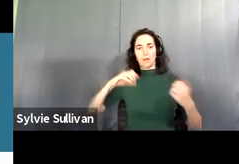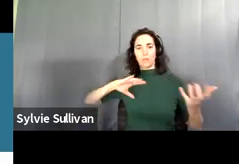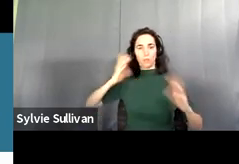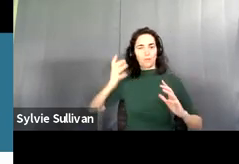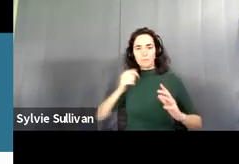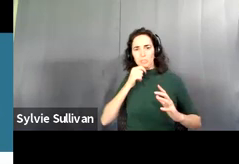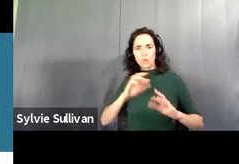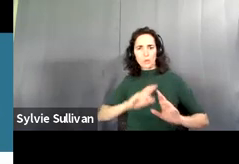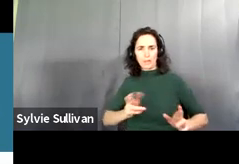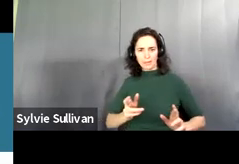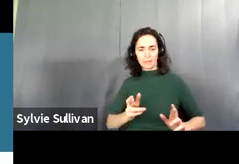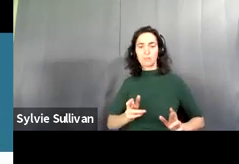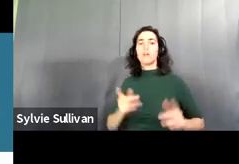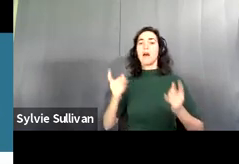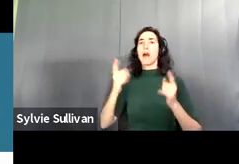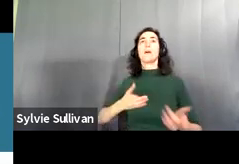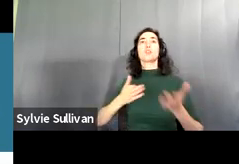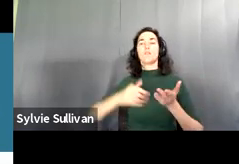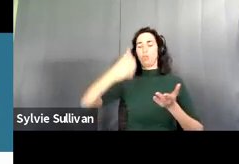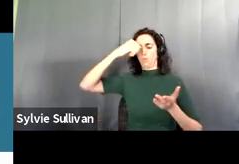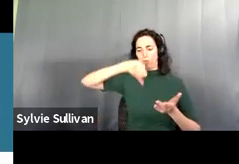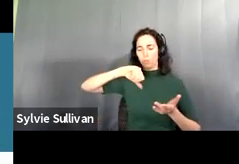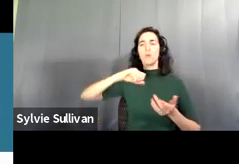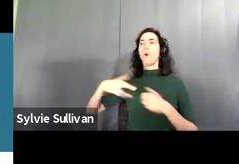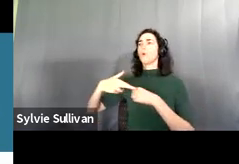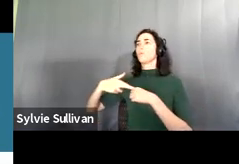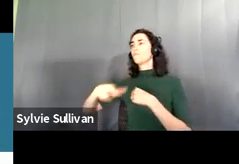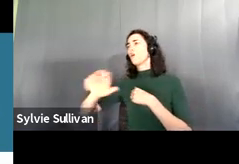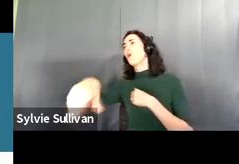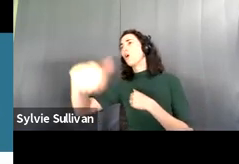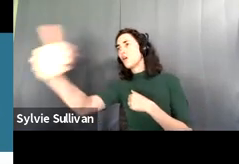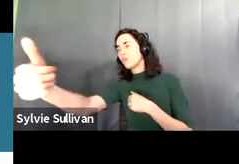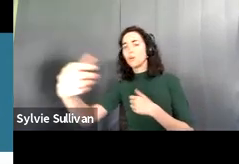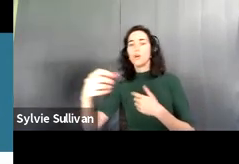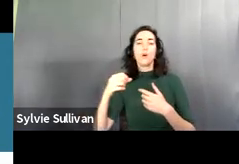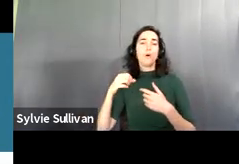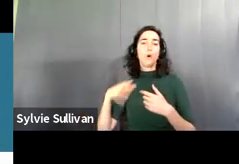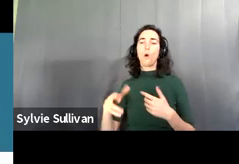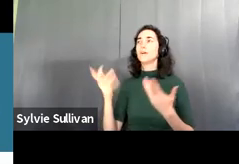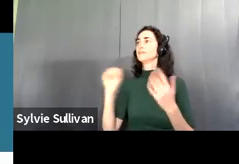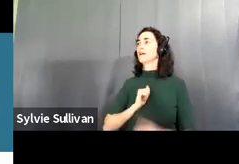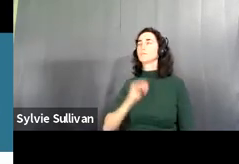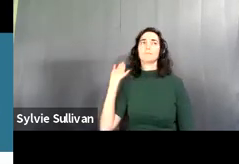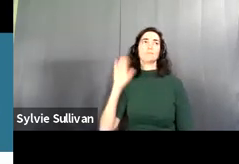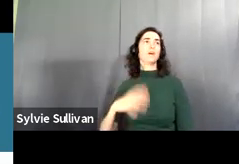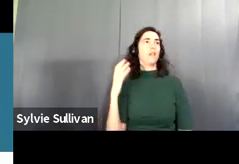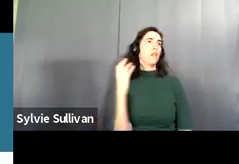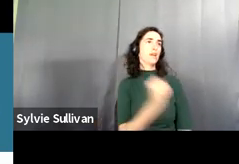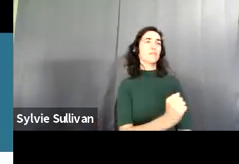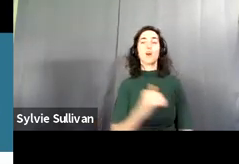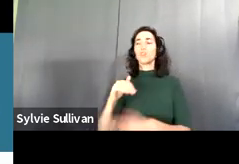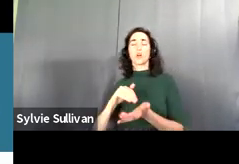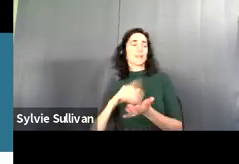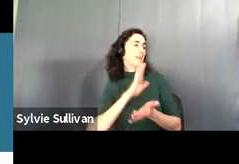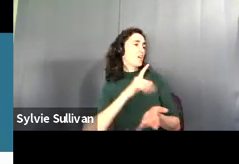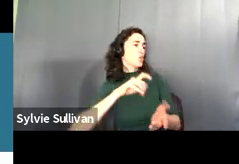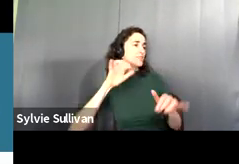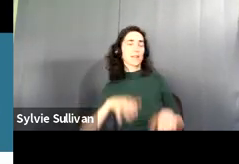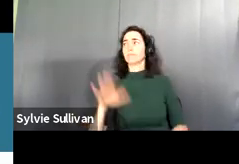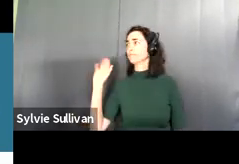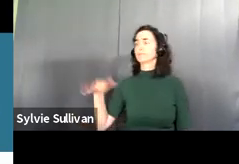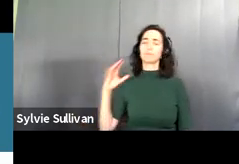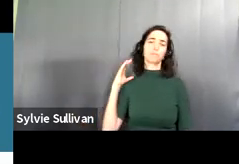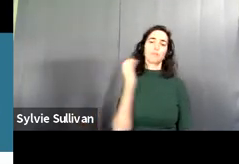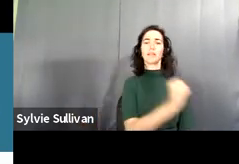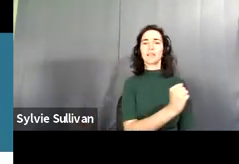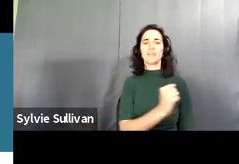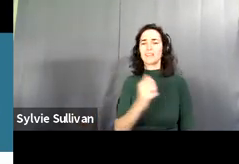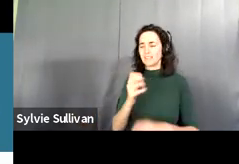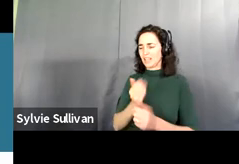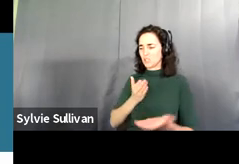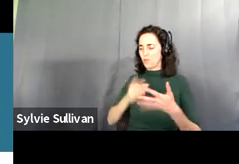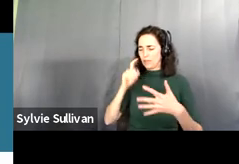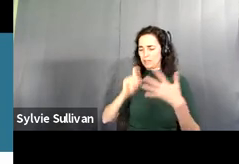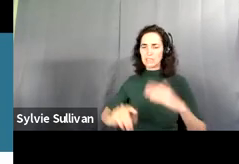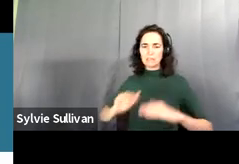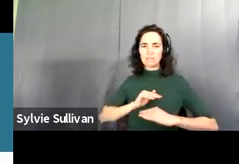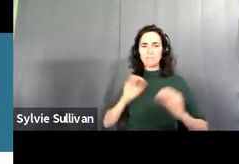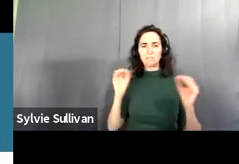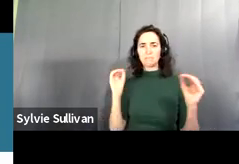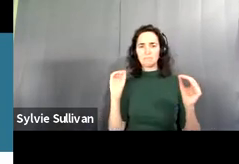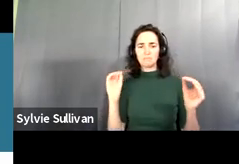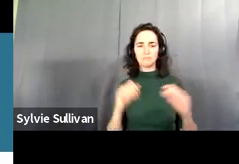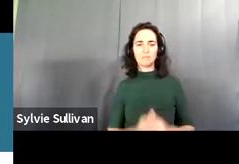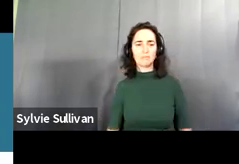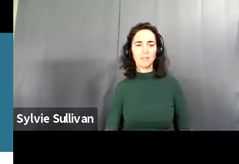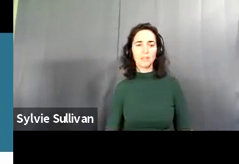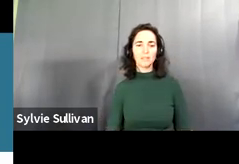So they end up either being declined of services or referred somewhere else, or they end up just leaving the hospital against medical advice and not really receiving any type of services for the needs that they actually came in there for.